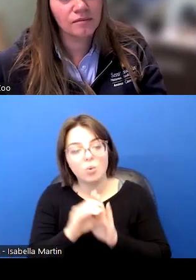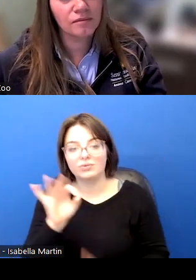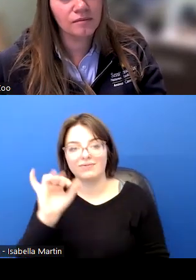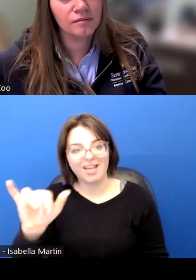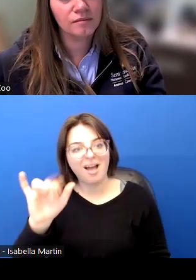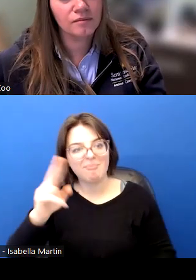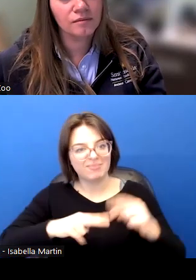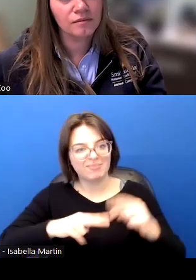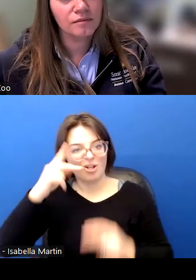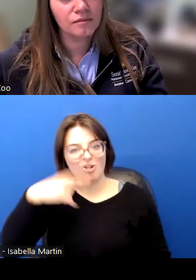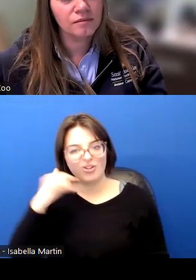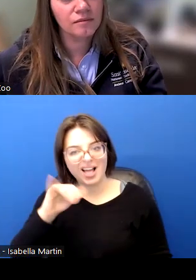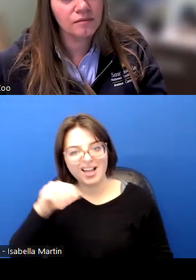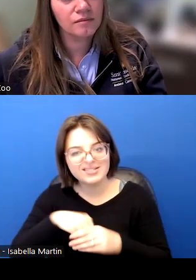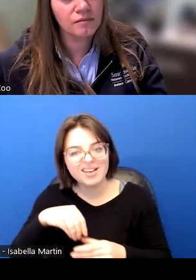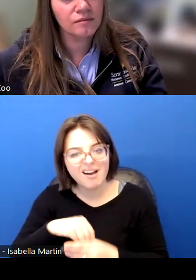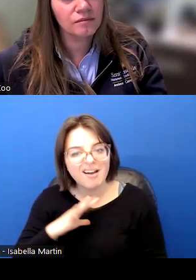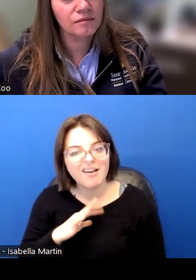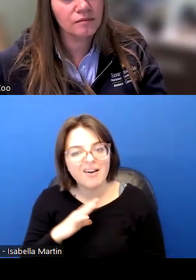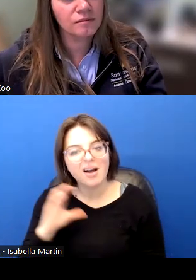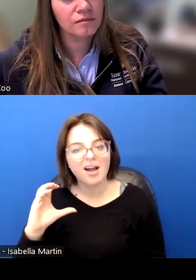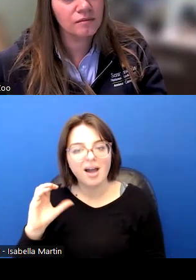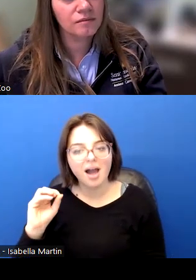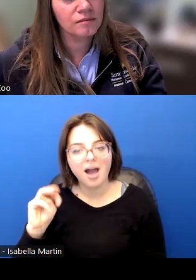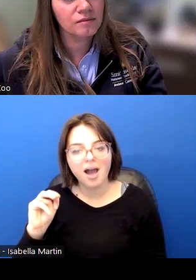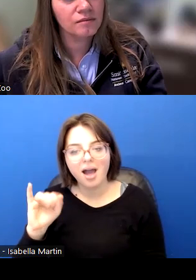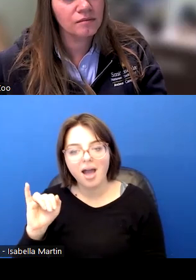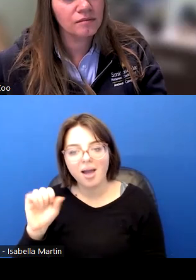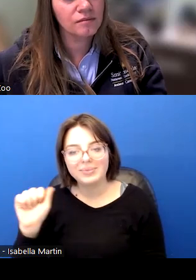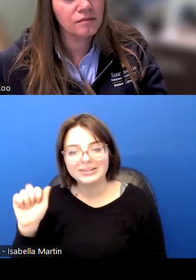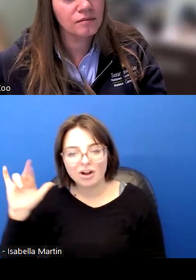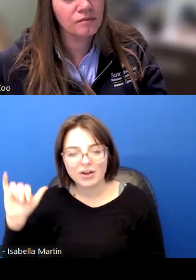looks like and I want to quickly go back to that photo of one of the pantry rooms because I want